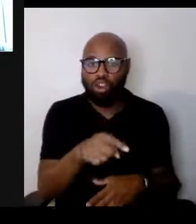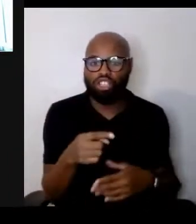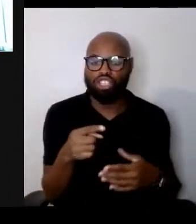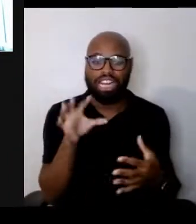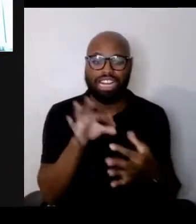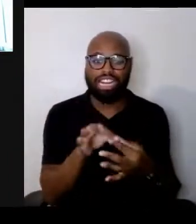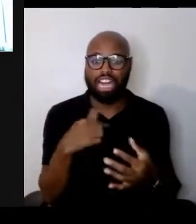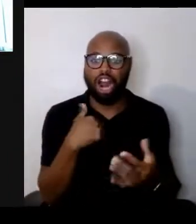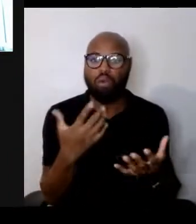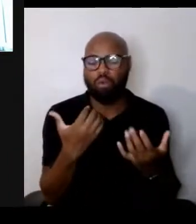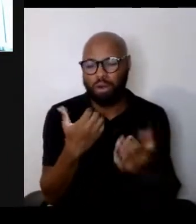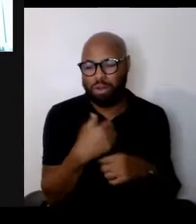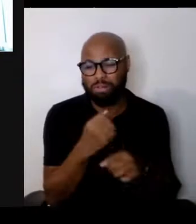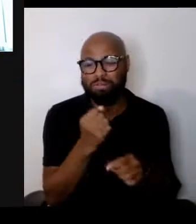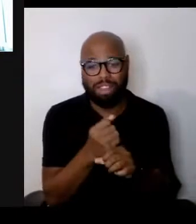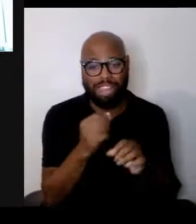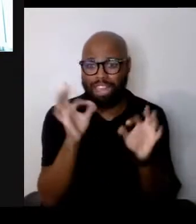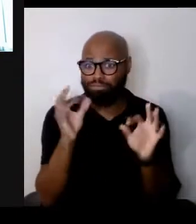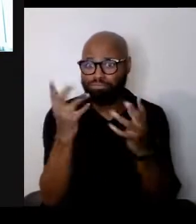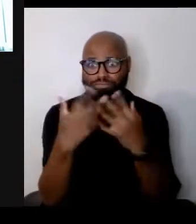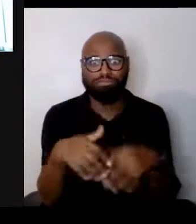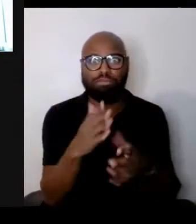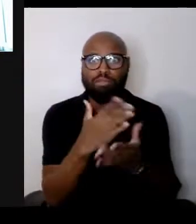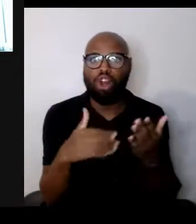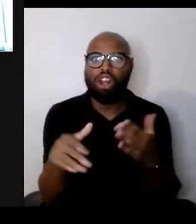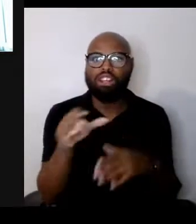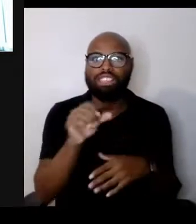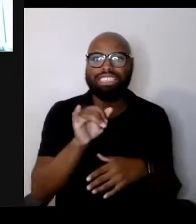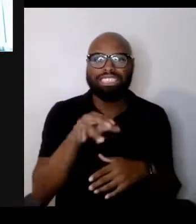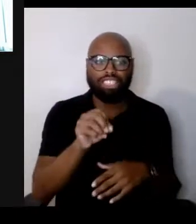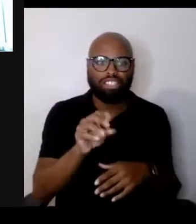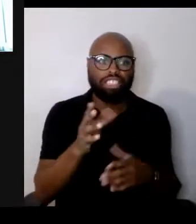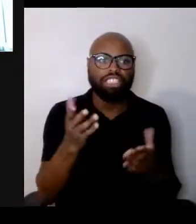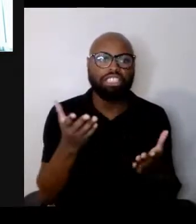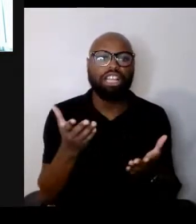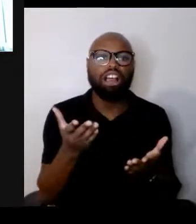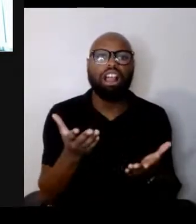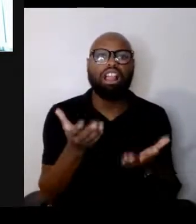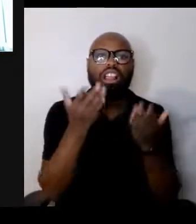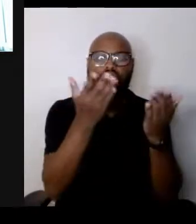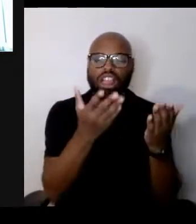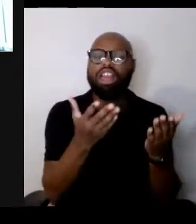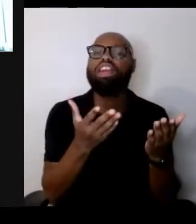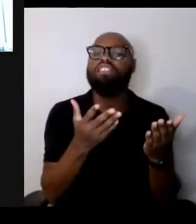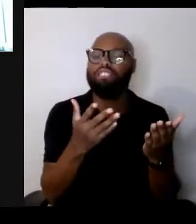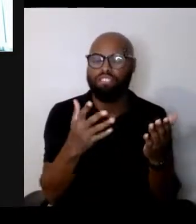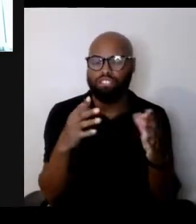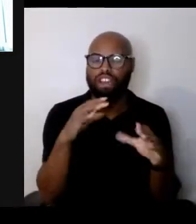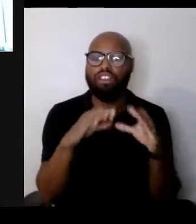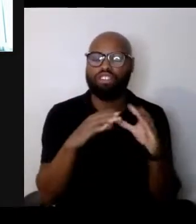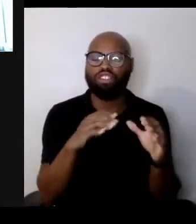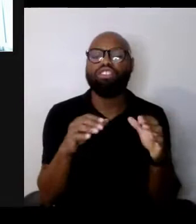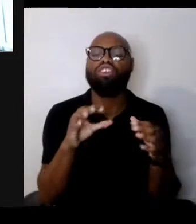You know, part of the series also lifted conversations with Holocaust survivors yesterday,